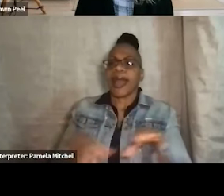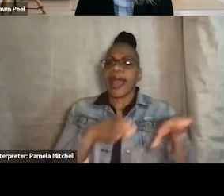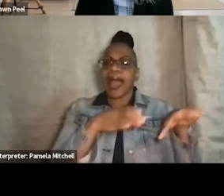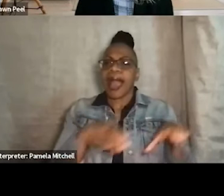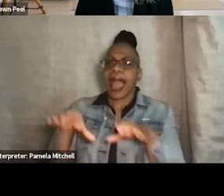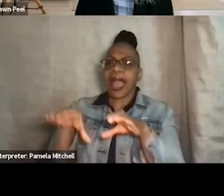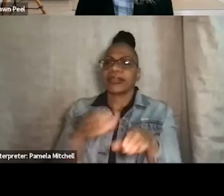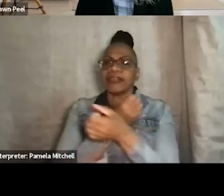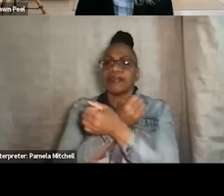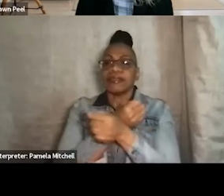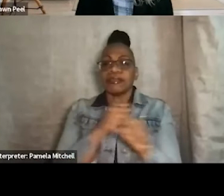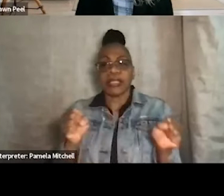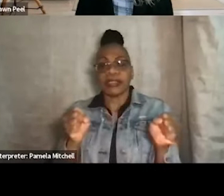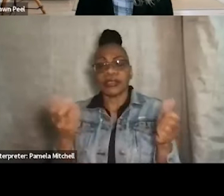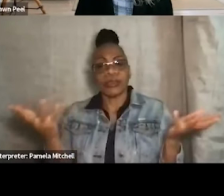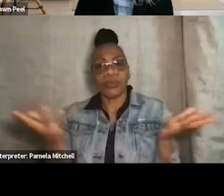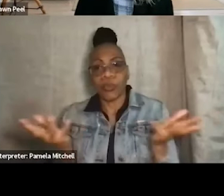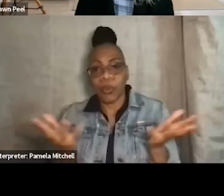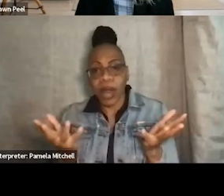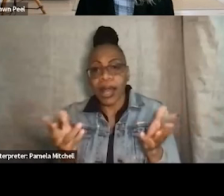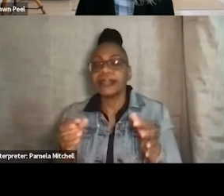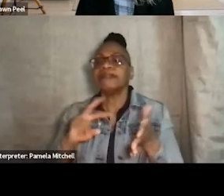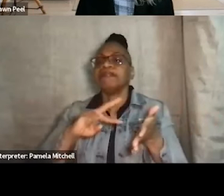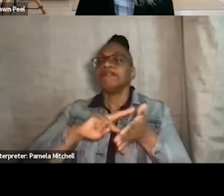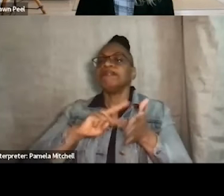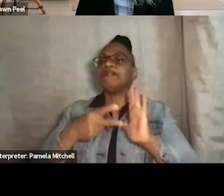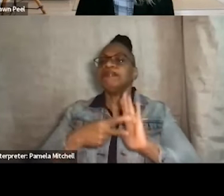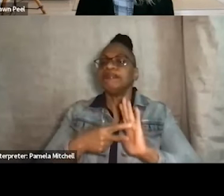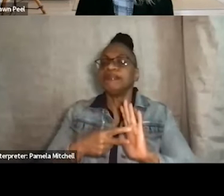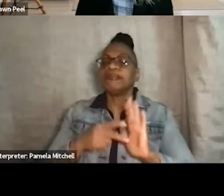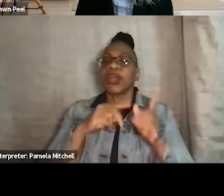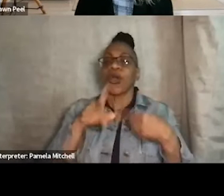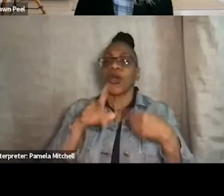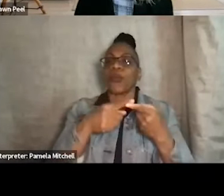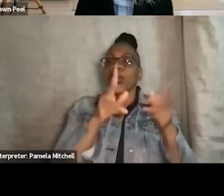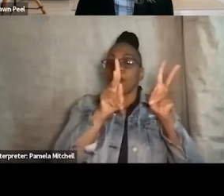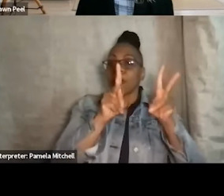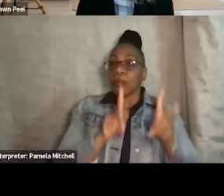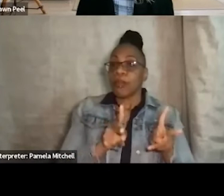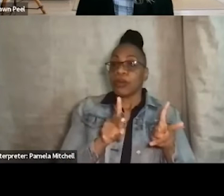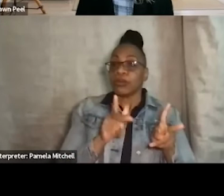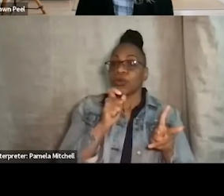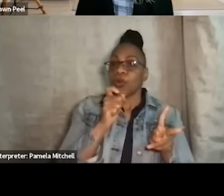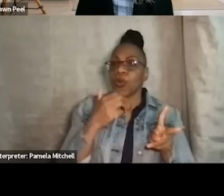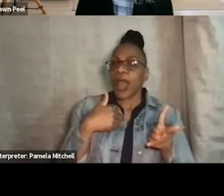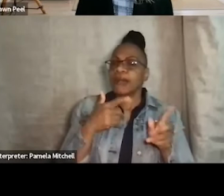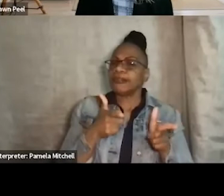active rescues are defined as when an individual has an urgent need